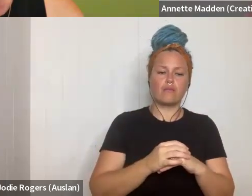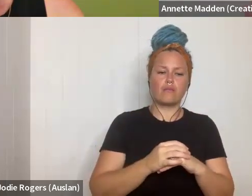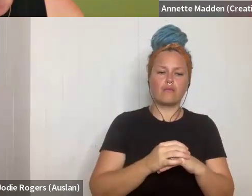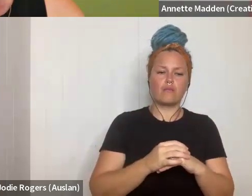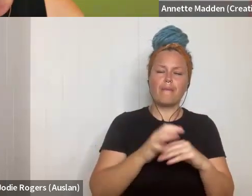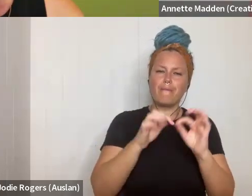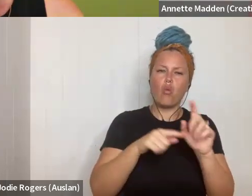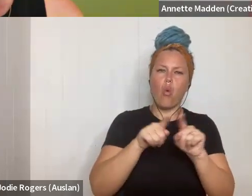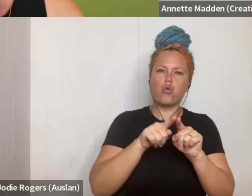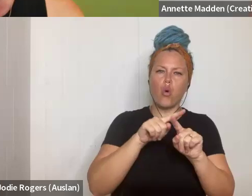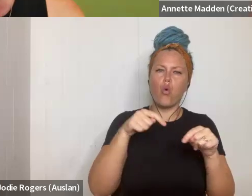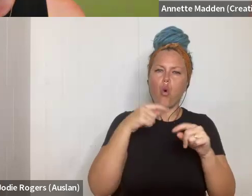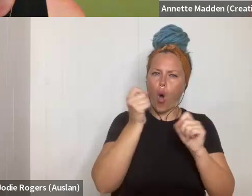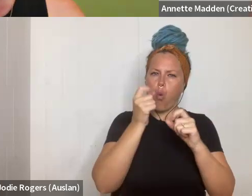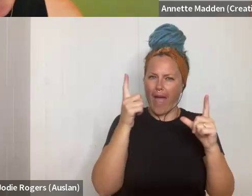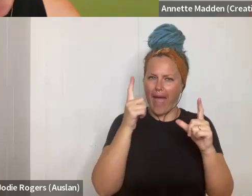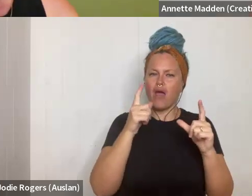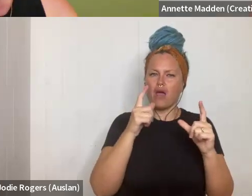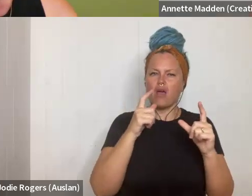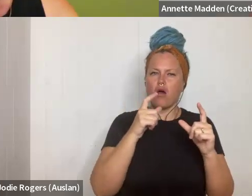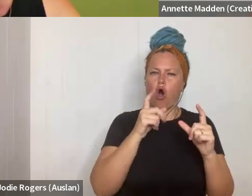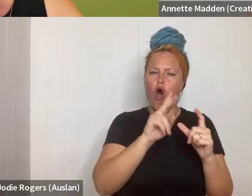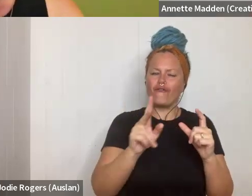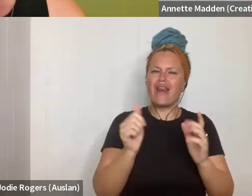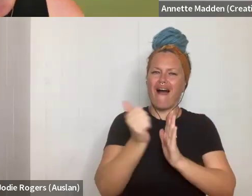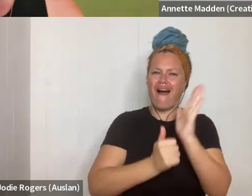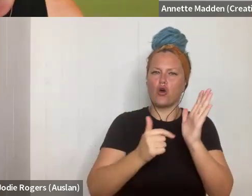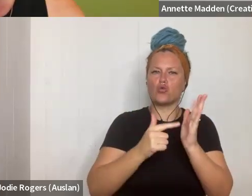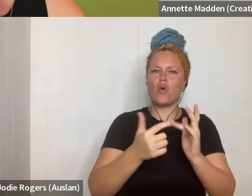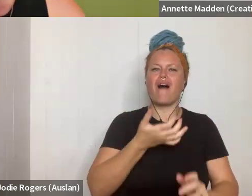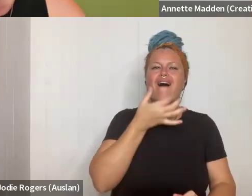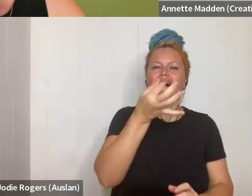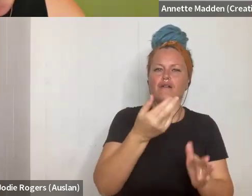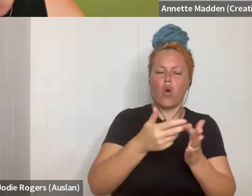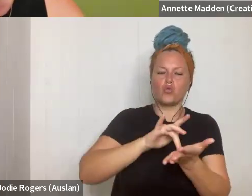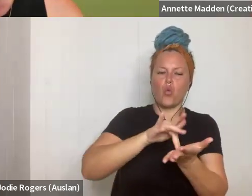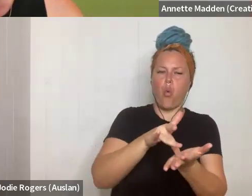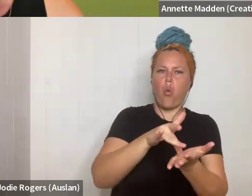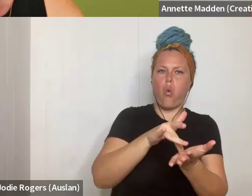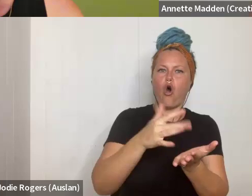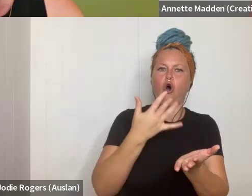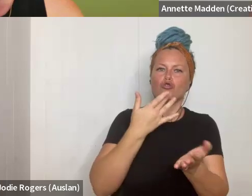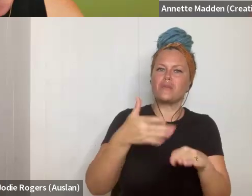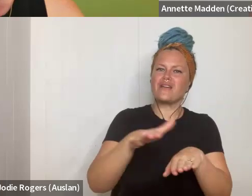, so is absolutely fine to have all the artistic costs in those budgets. I think it's just about